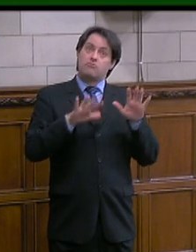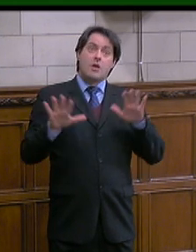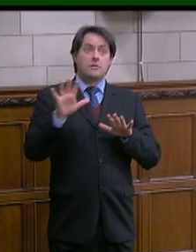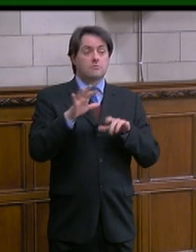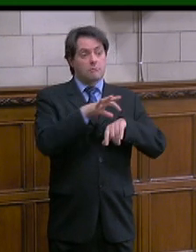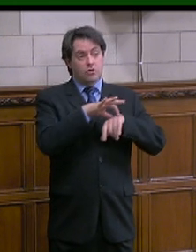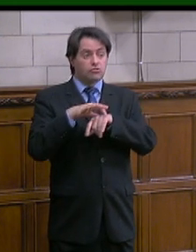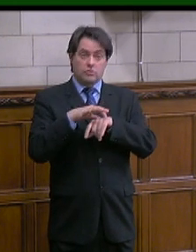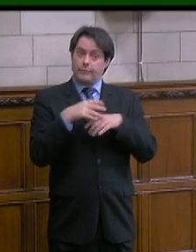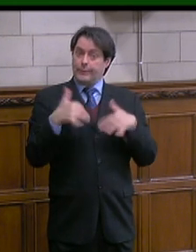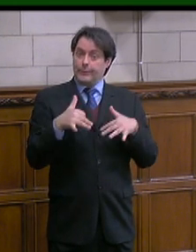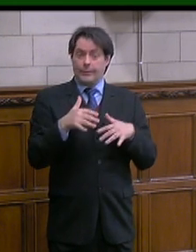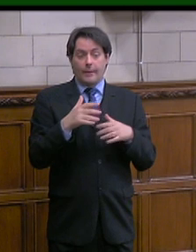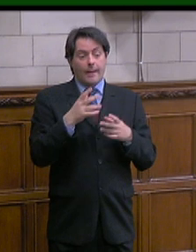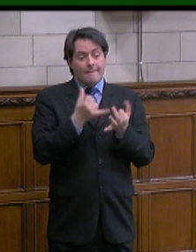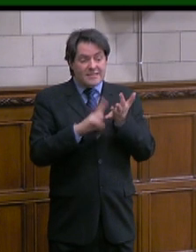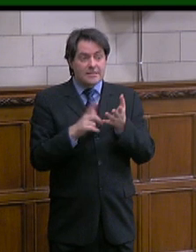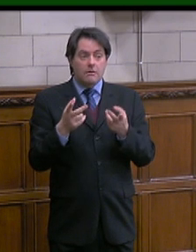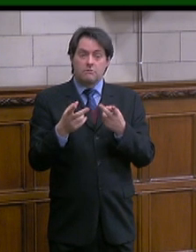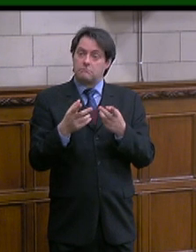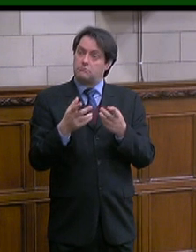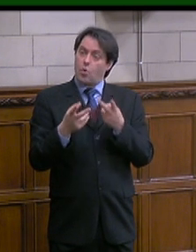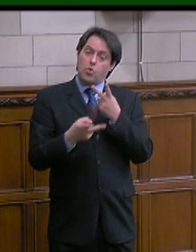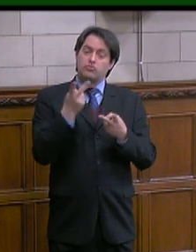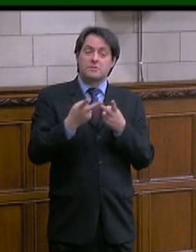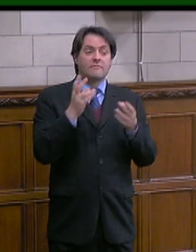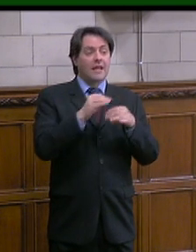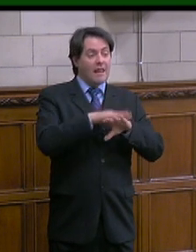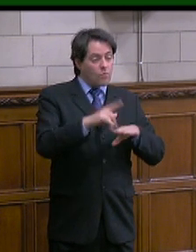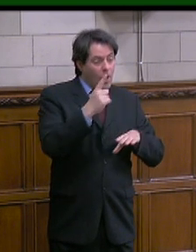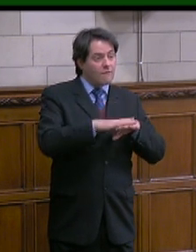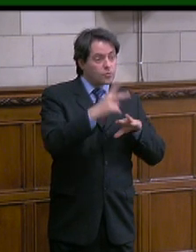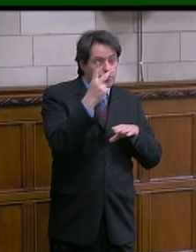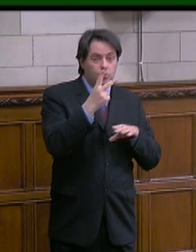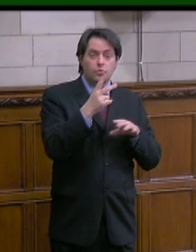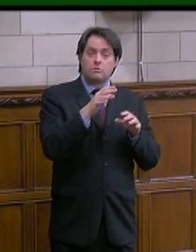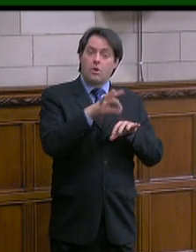BSL is now an alternative to a level 1 and level 2 qualification in English when undertaking